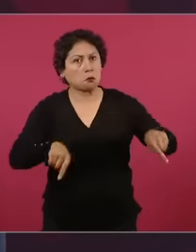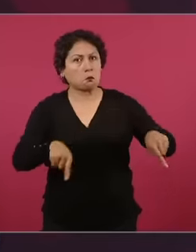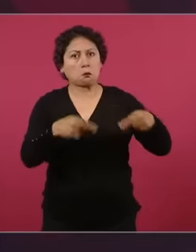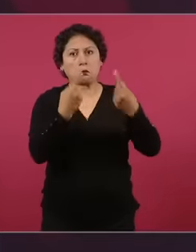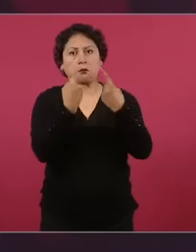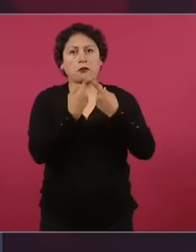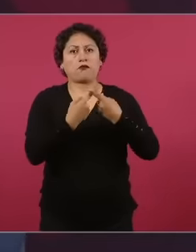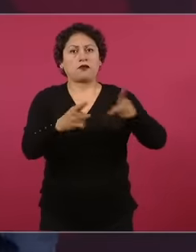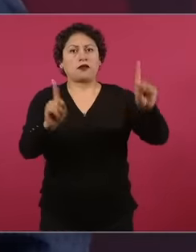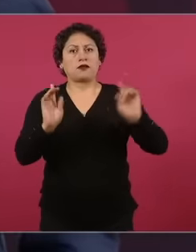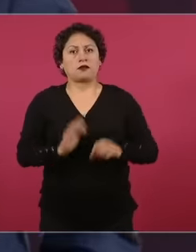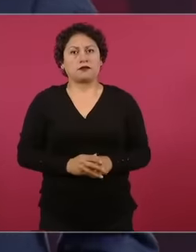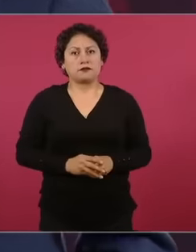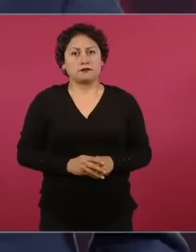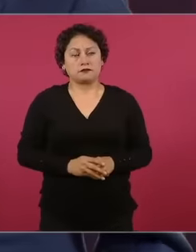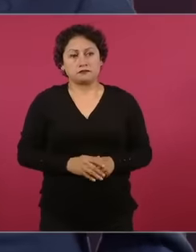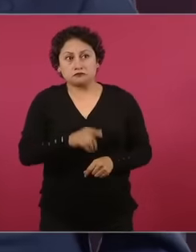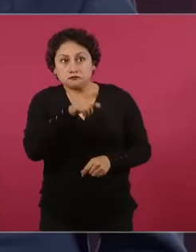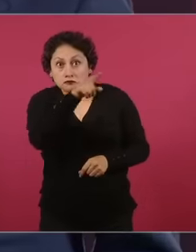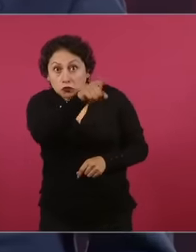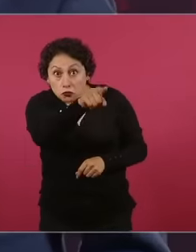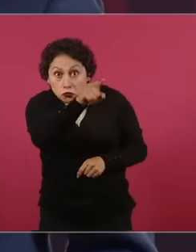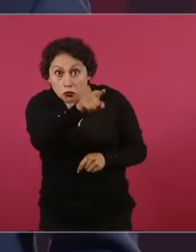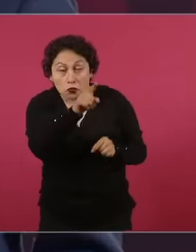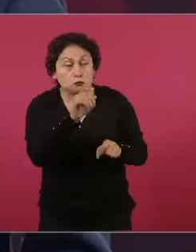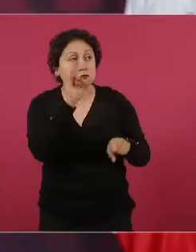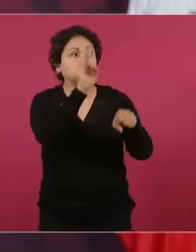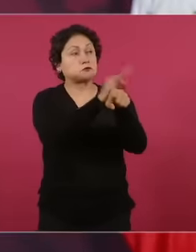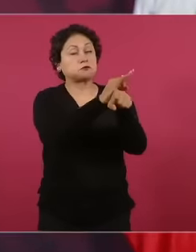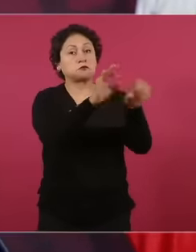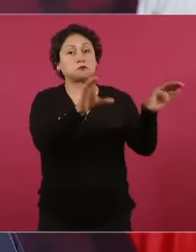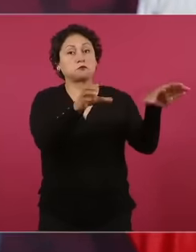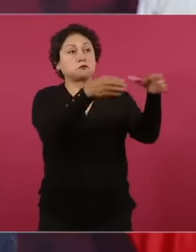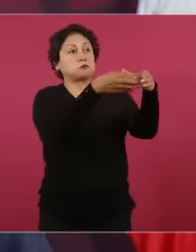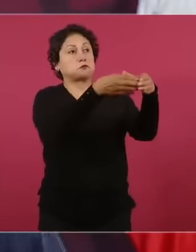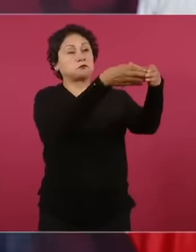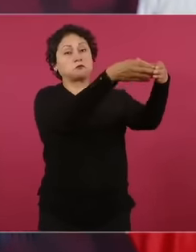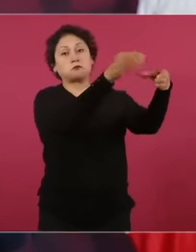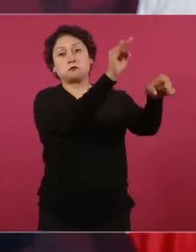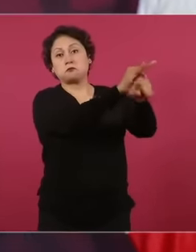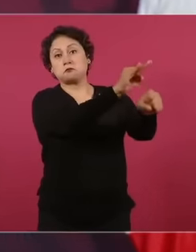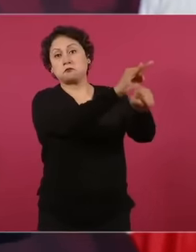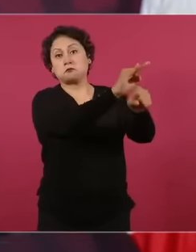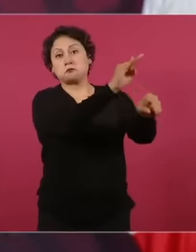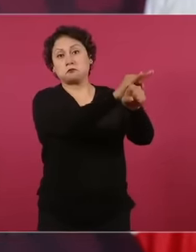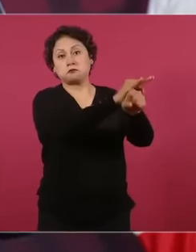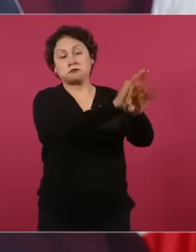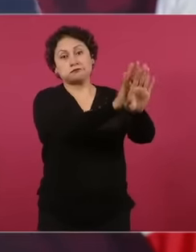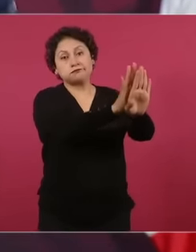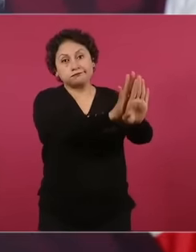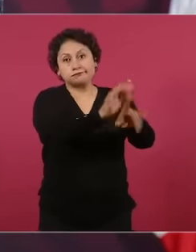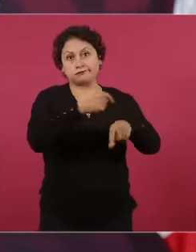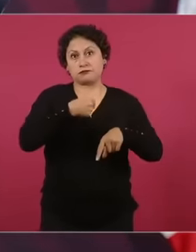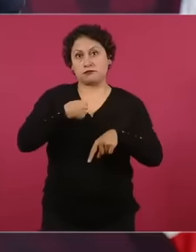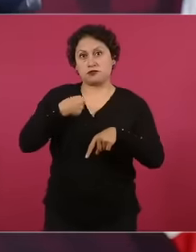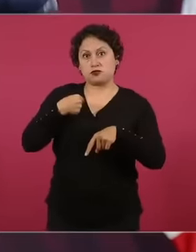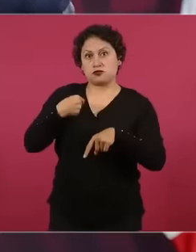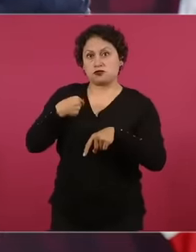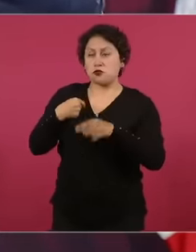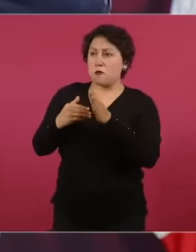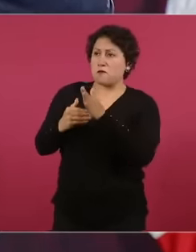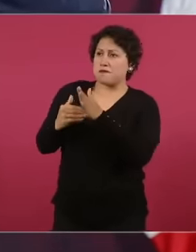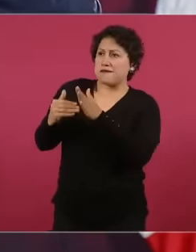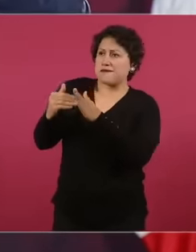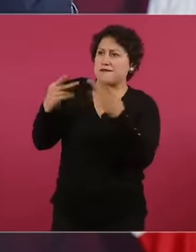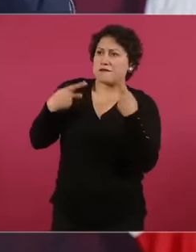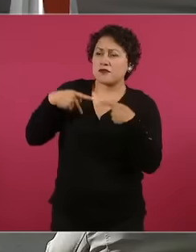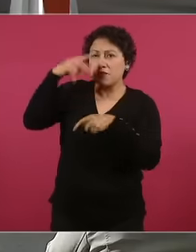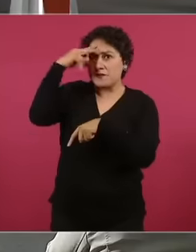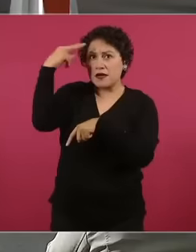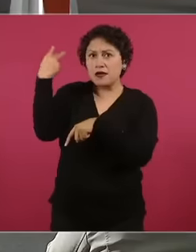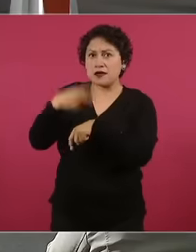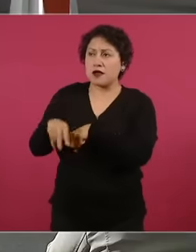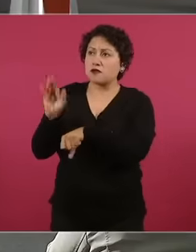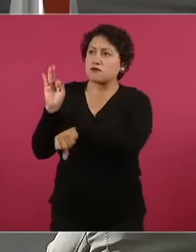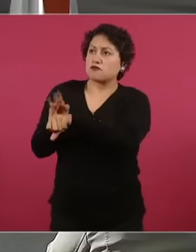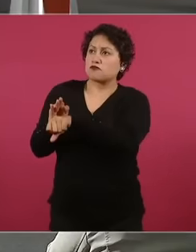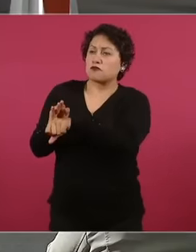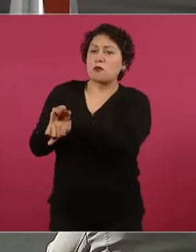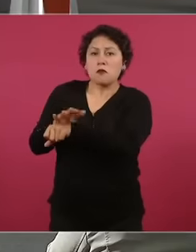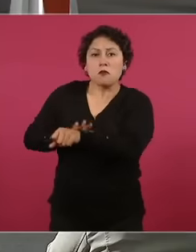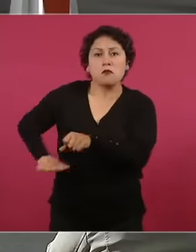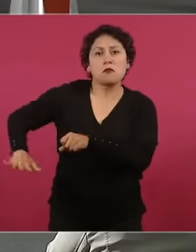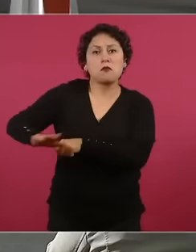minority I am defending a project together with millions of Mexicans in favor of the people